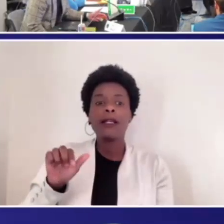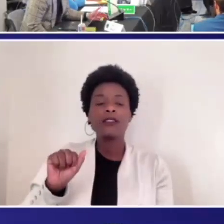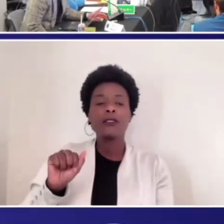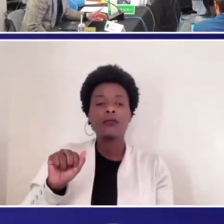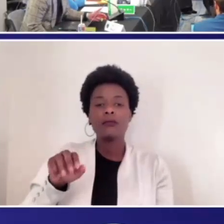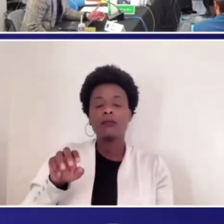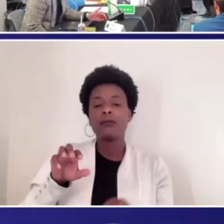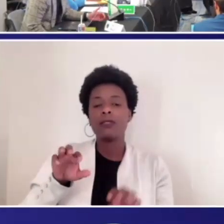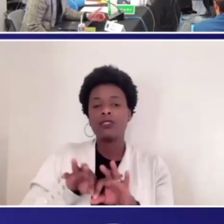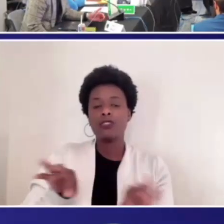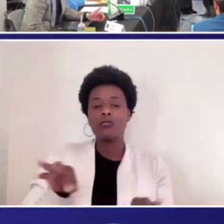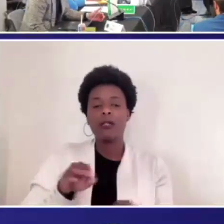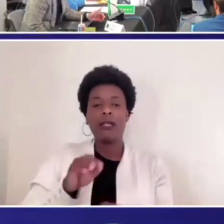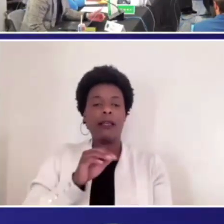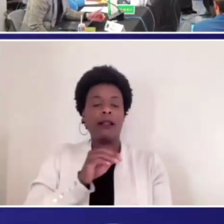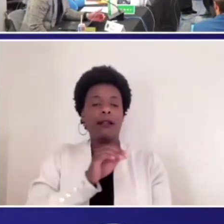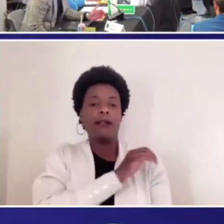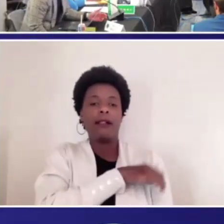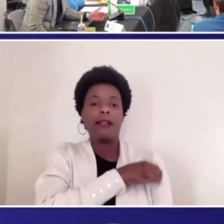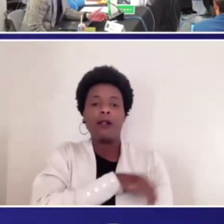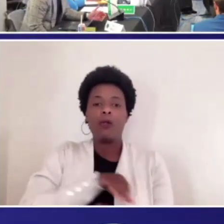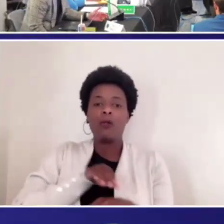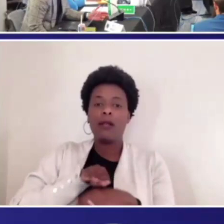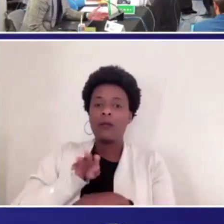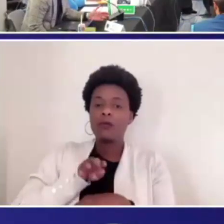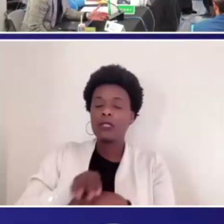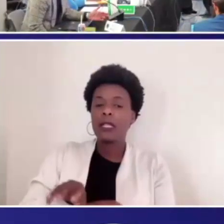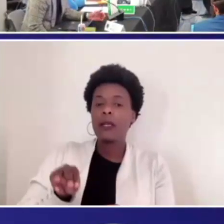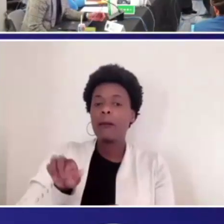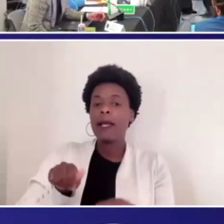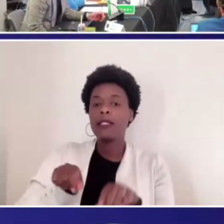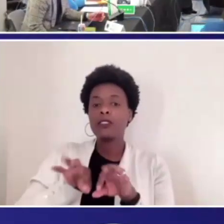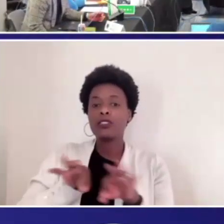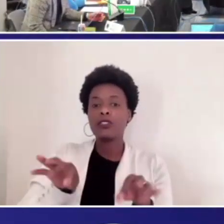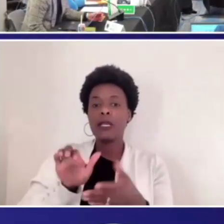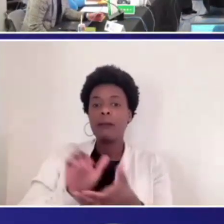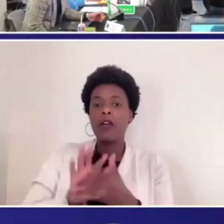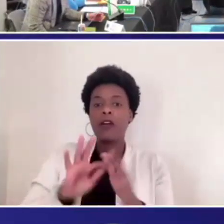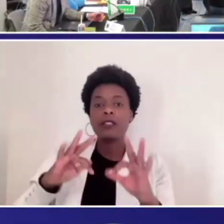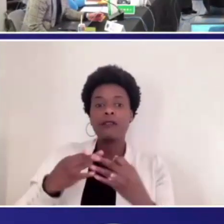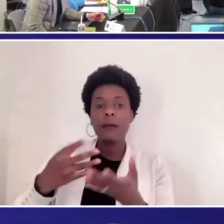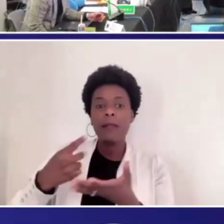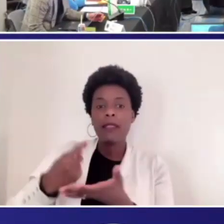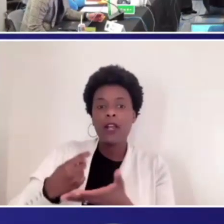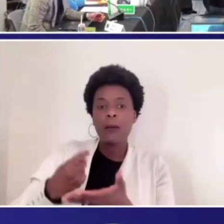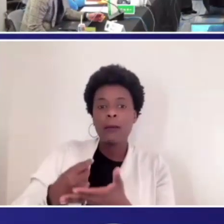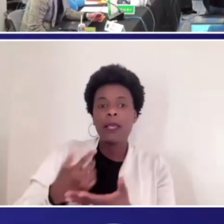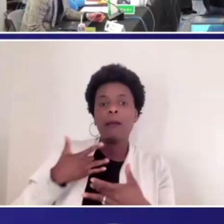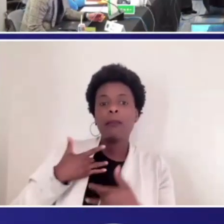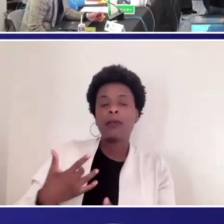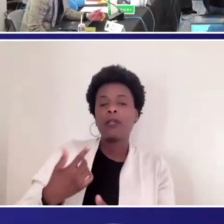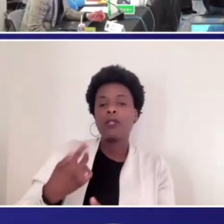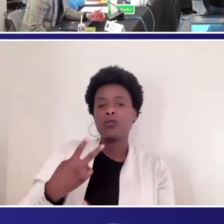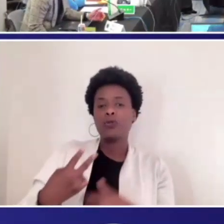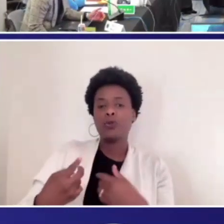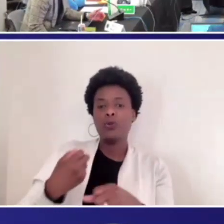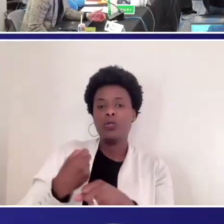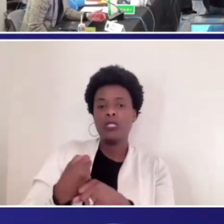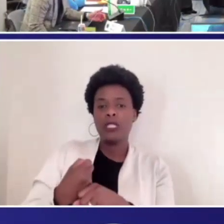therapy, or couples family therapy are two, maybe two and a half year programs at most. There's no reason those programs need a